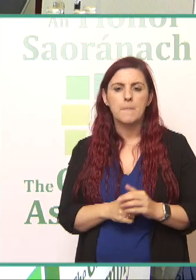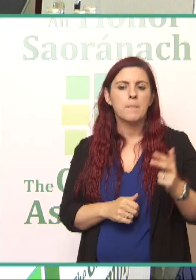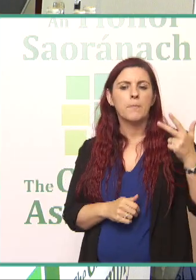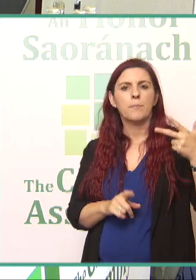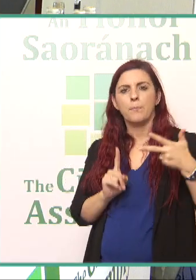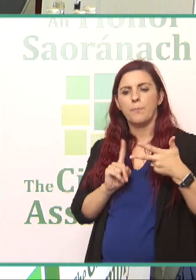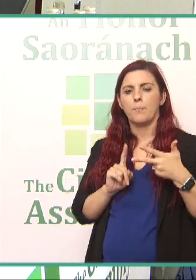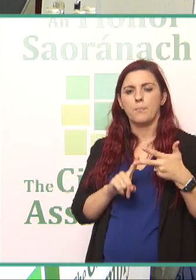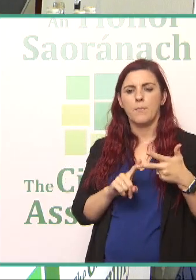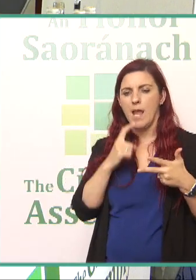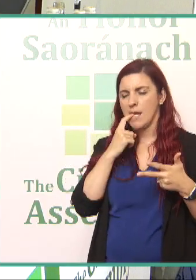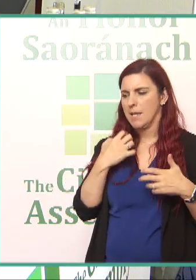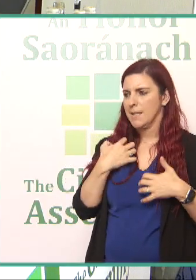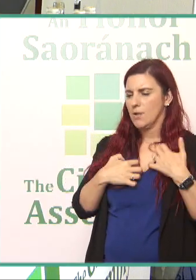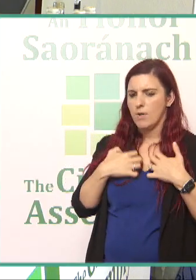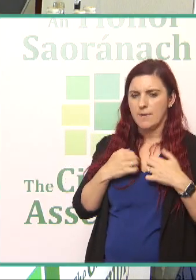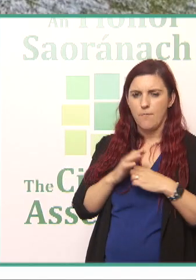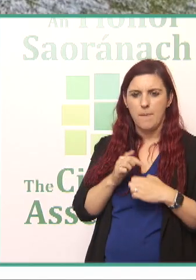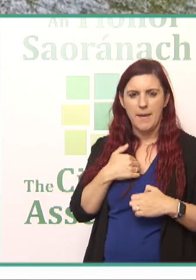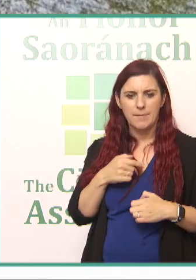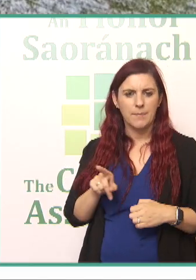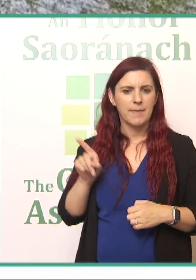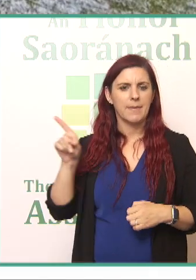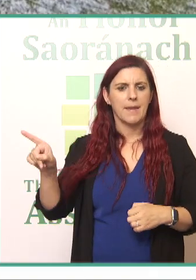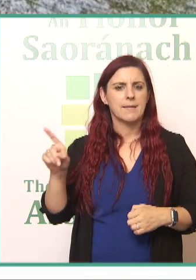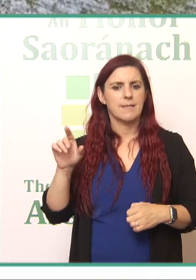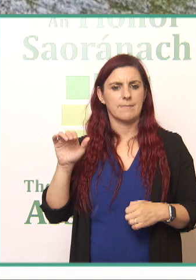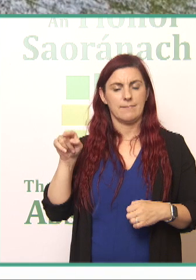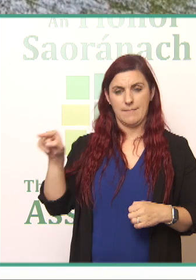really fascinates me this is Oliver and eagle and his family amazing Barn Farmers I just think